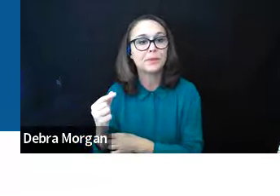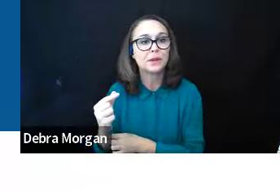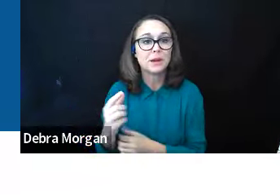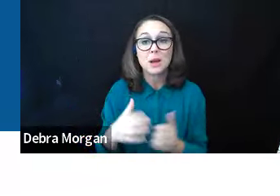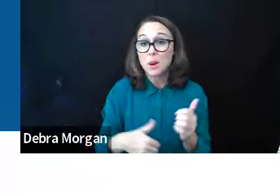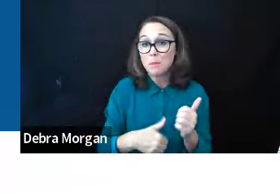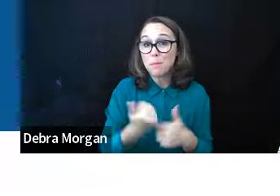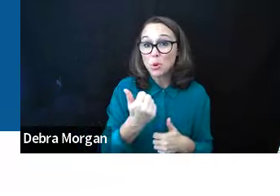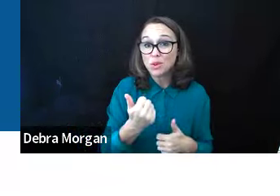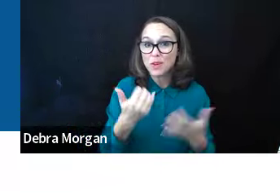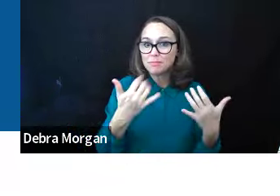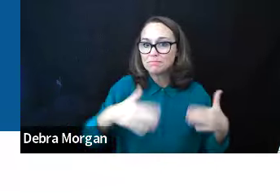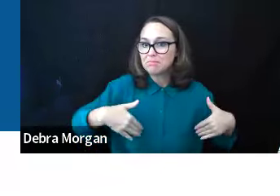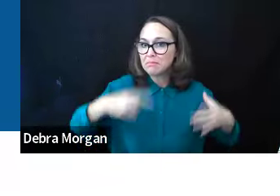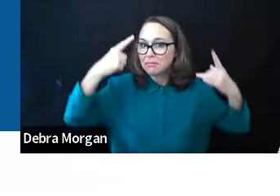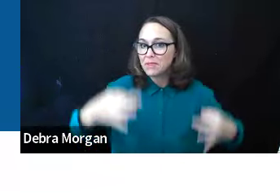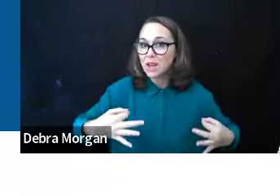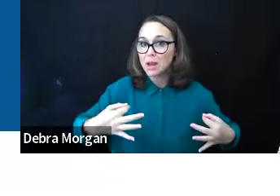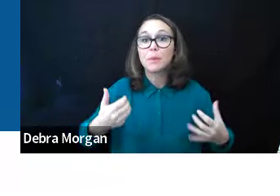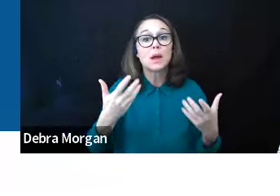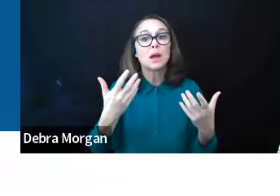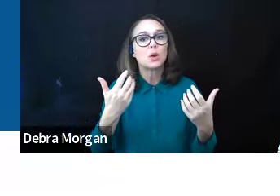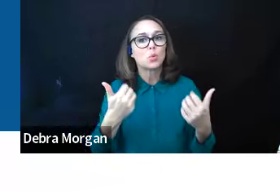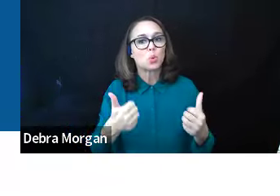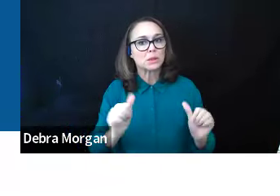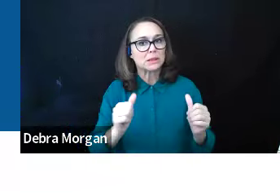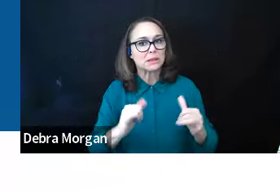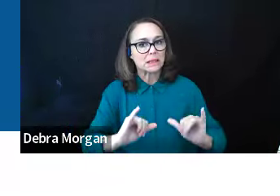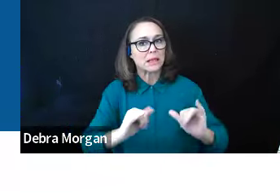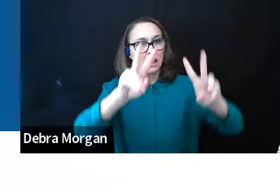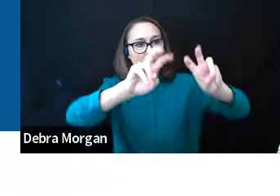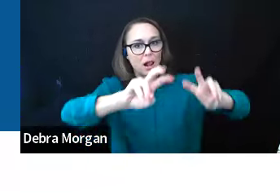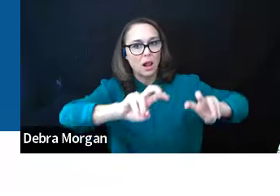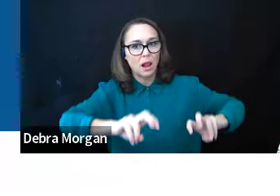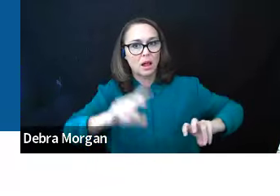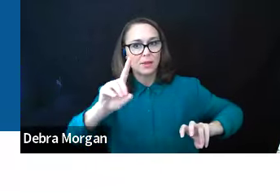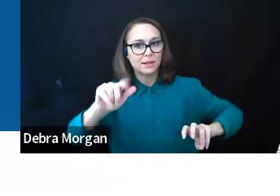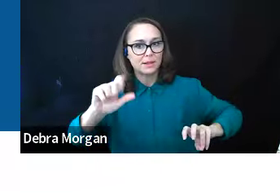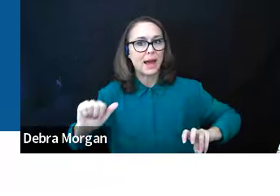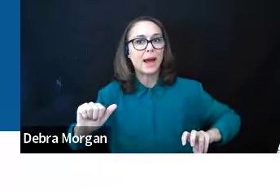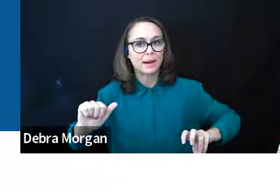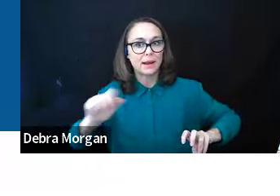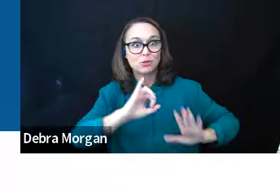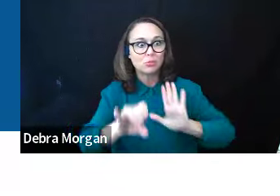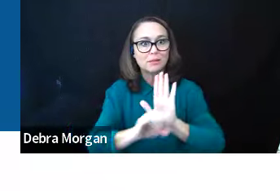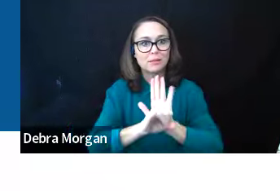taking a strong data approach to be able to use data available to us to be able to identify and